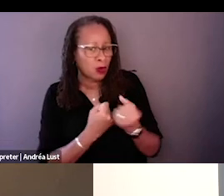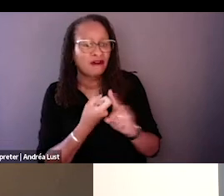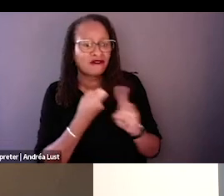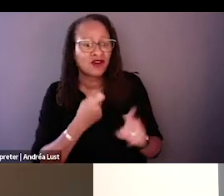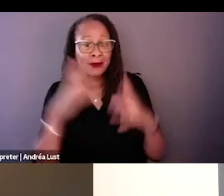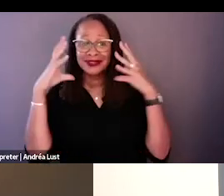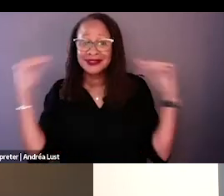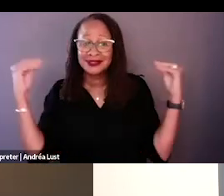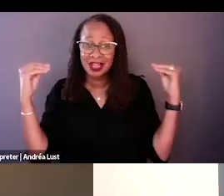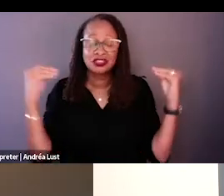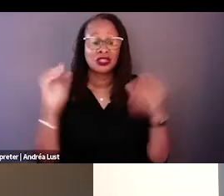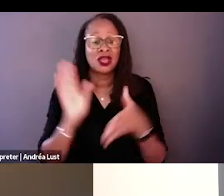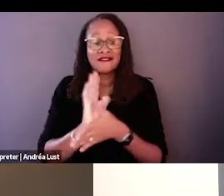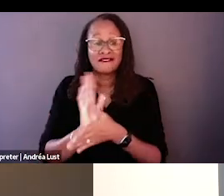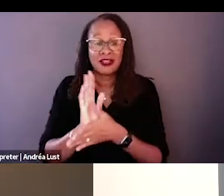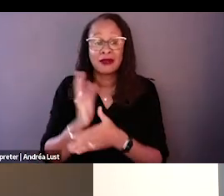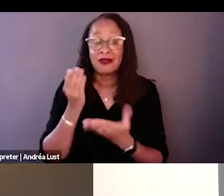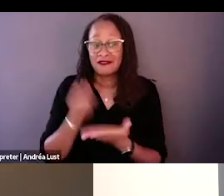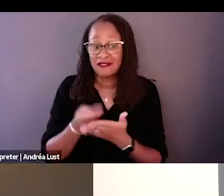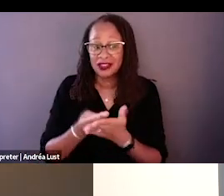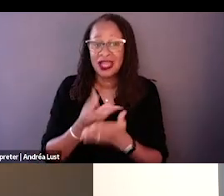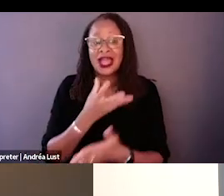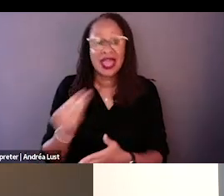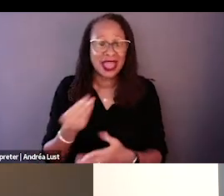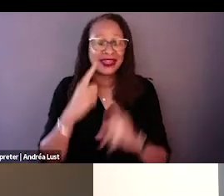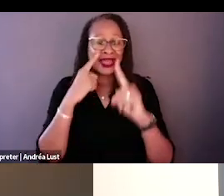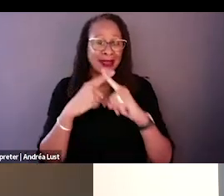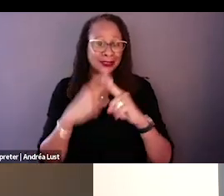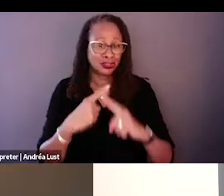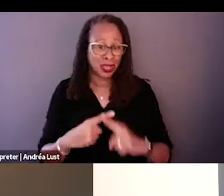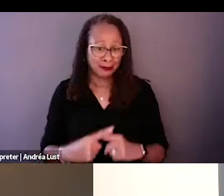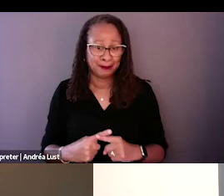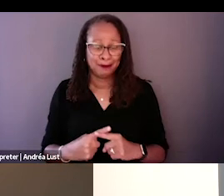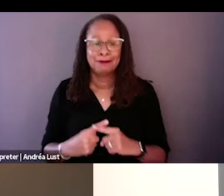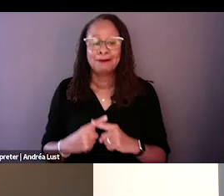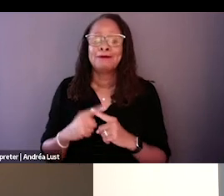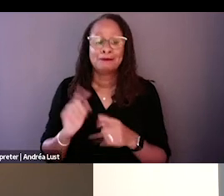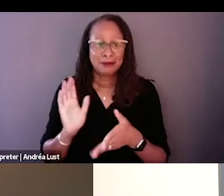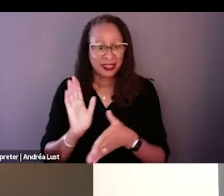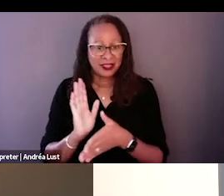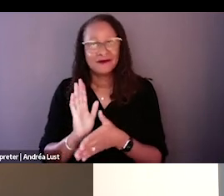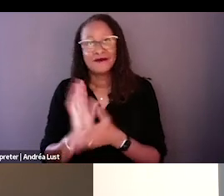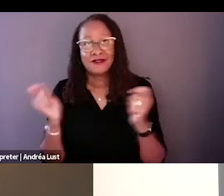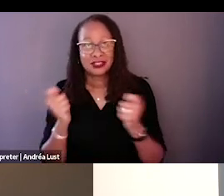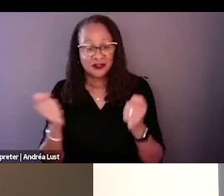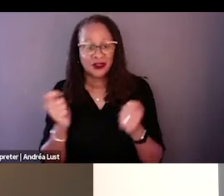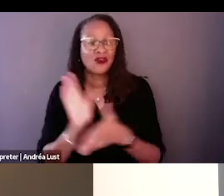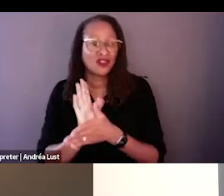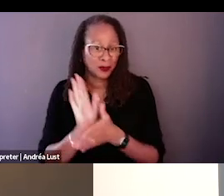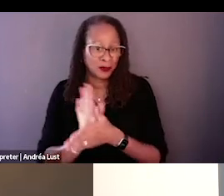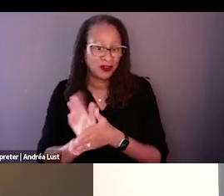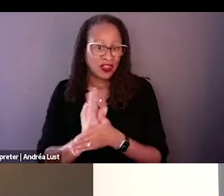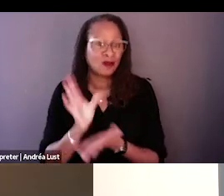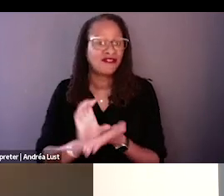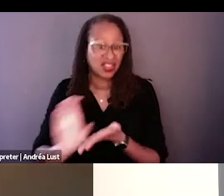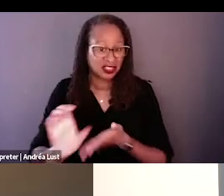who had died, so he could use the identity of the other child to survive.